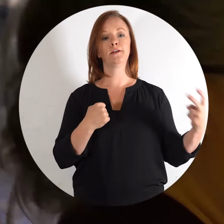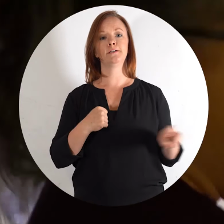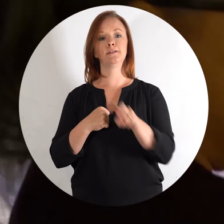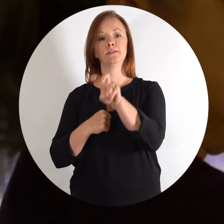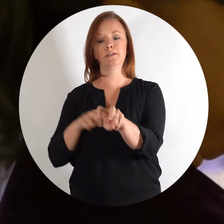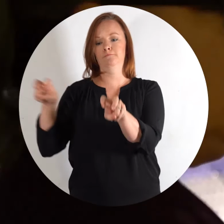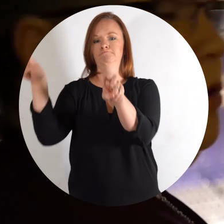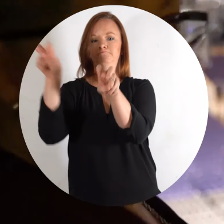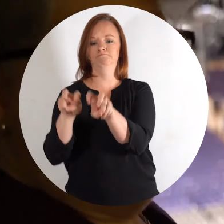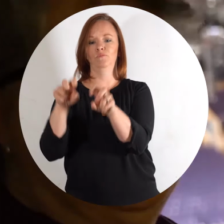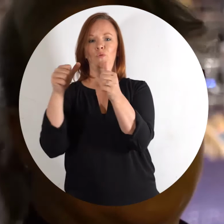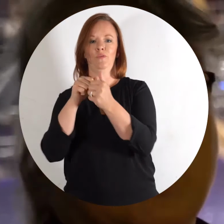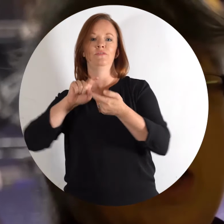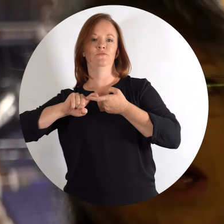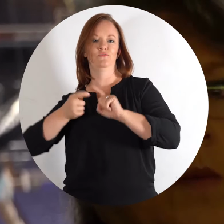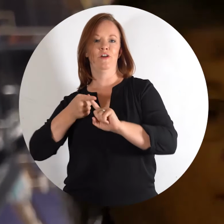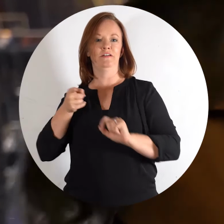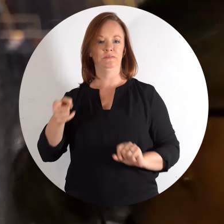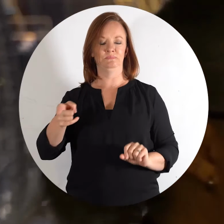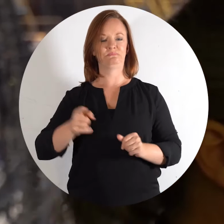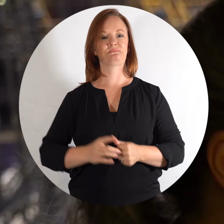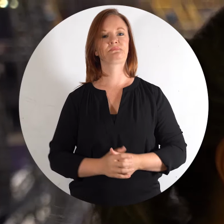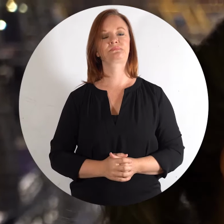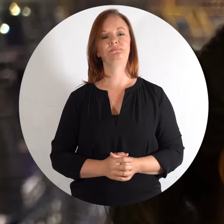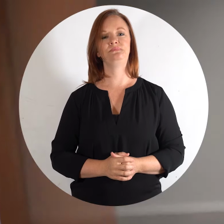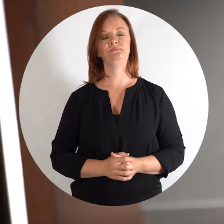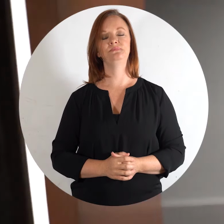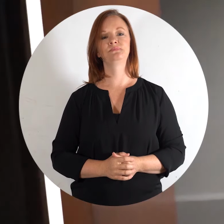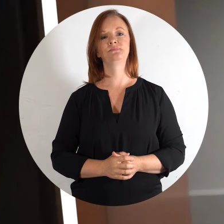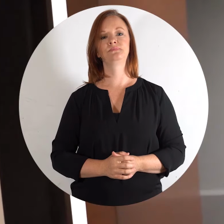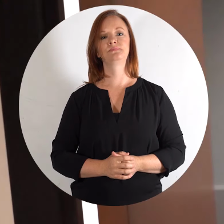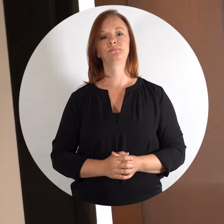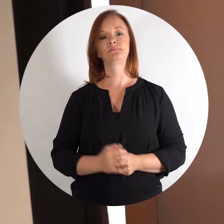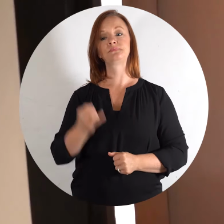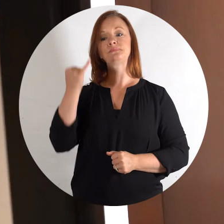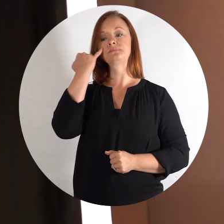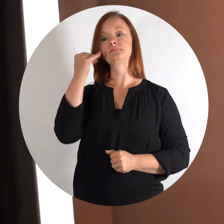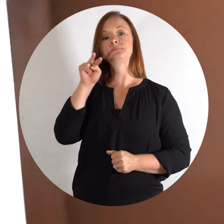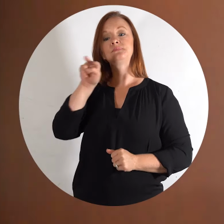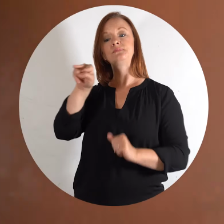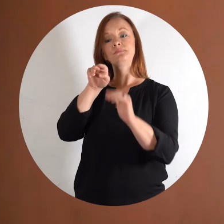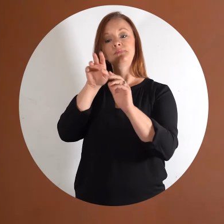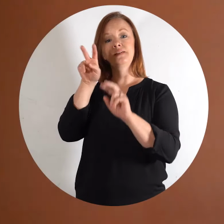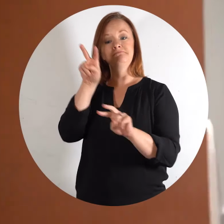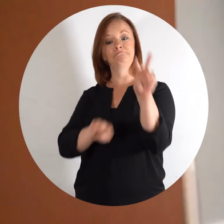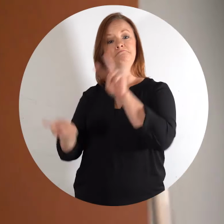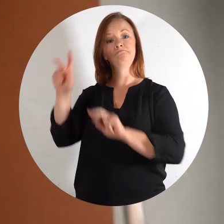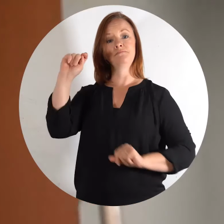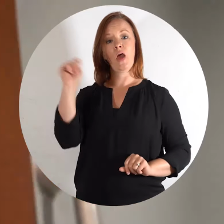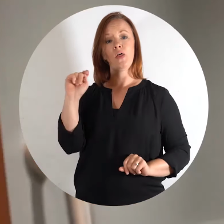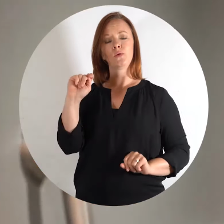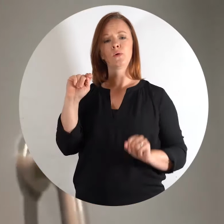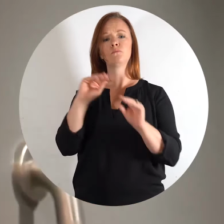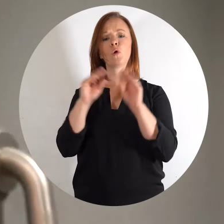come right up and sit shoulder to shoulder with their companions. If you can look in here, you'll see it's a fairly narrow bathroom,